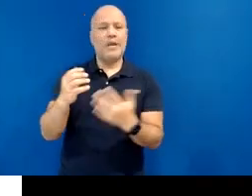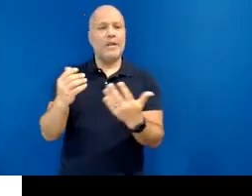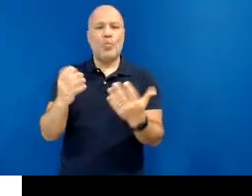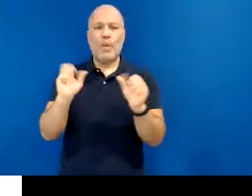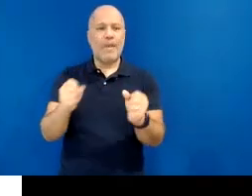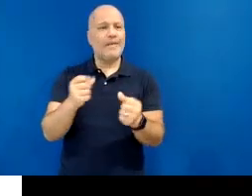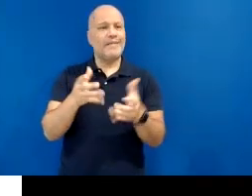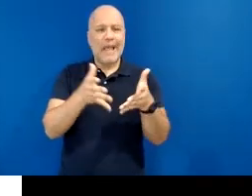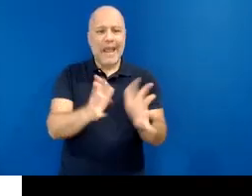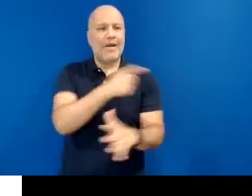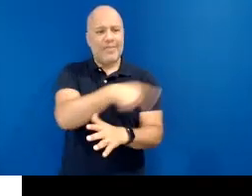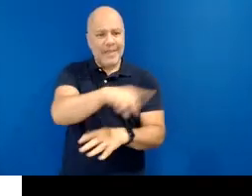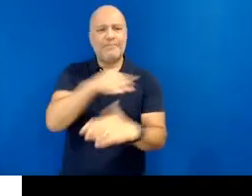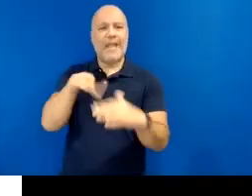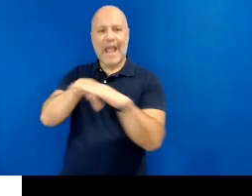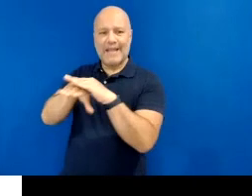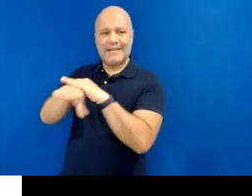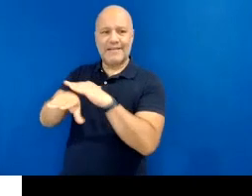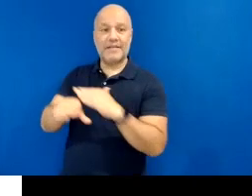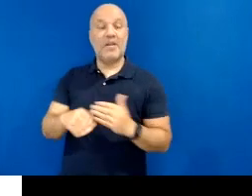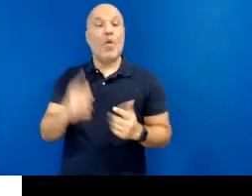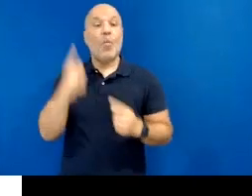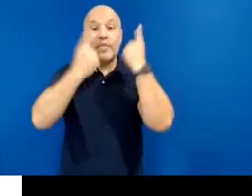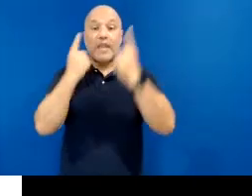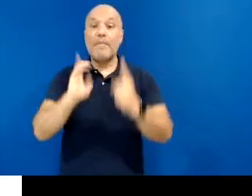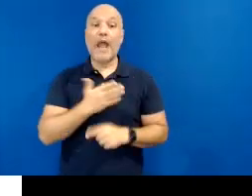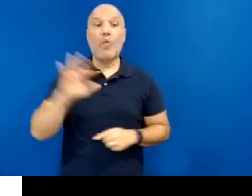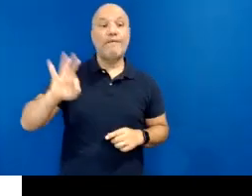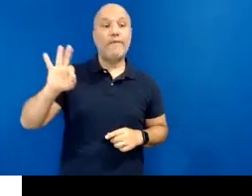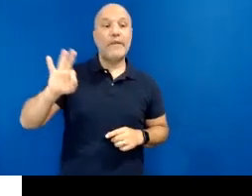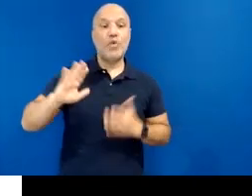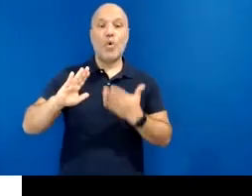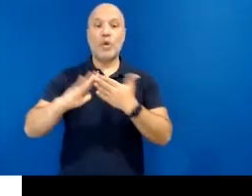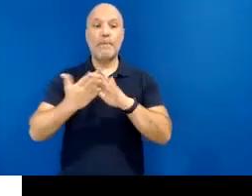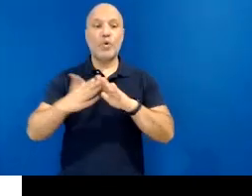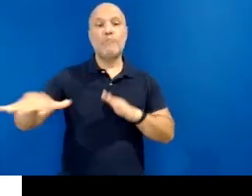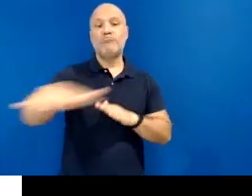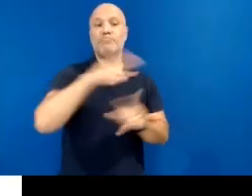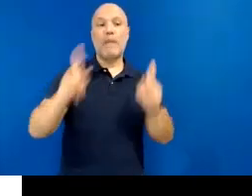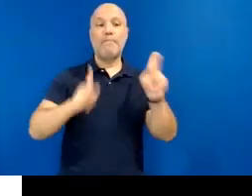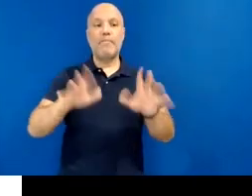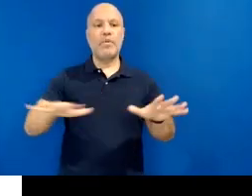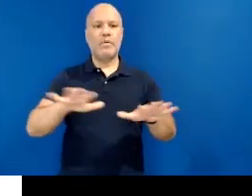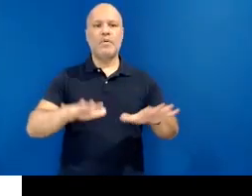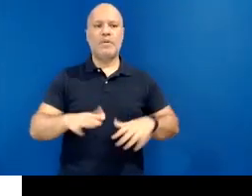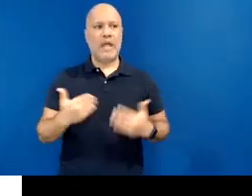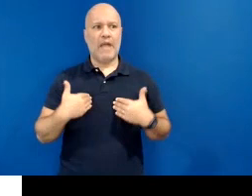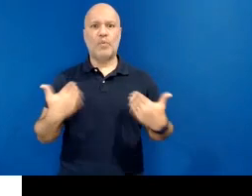our community in Fresno and the surrounding communities. Right, we have high concentration, of course, of